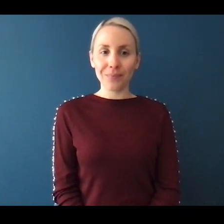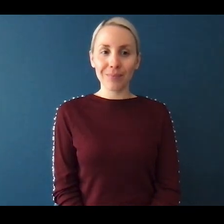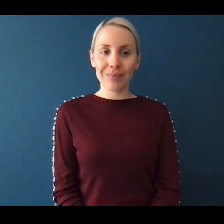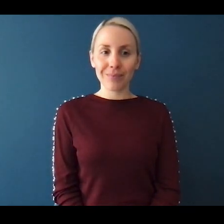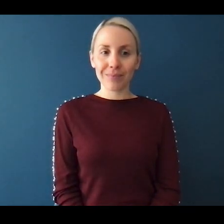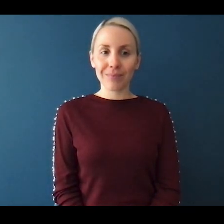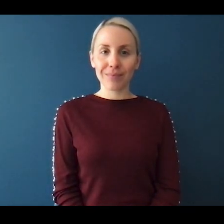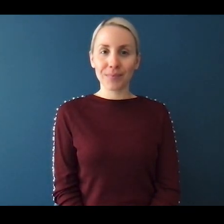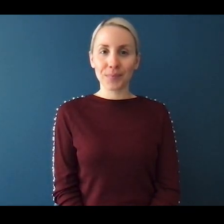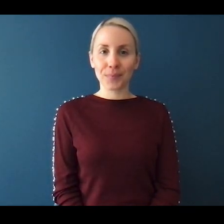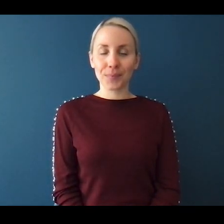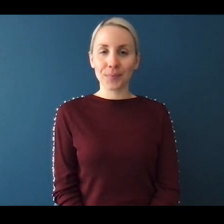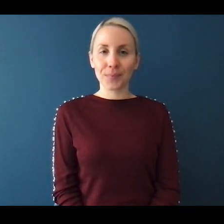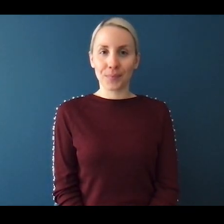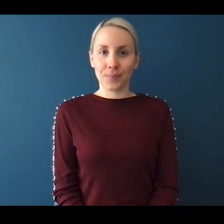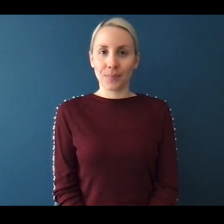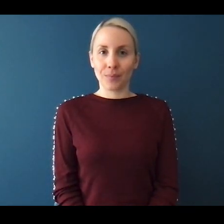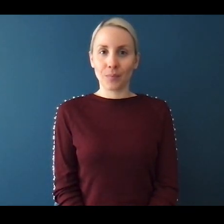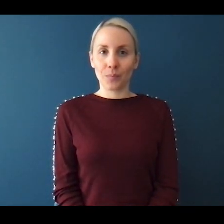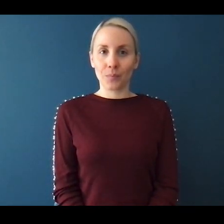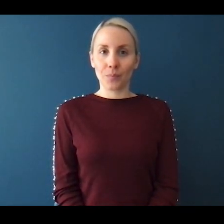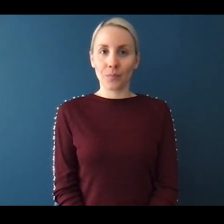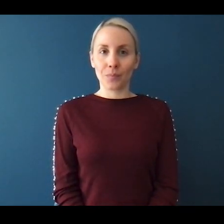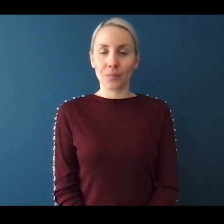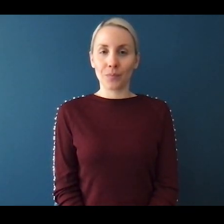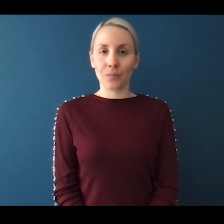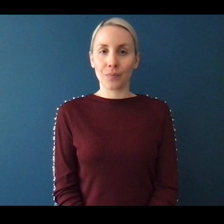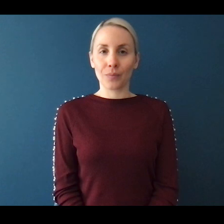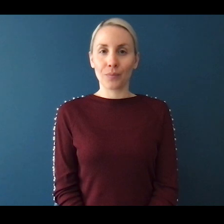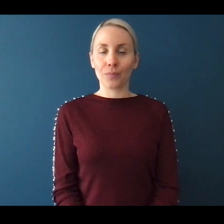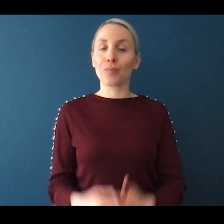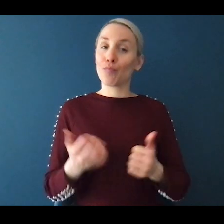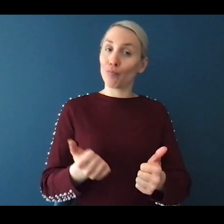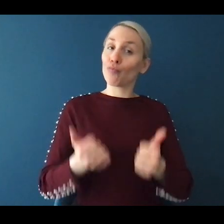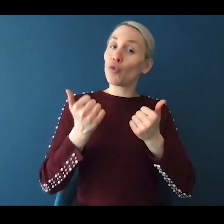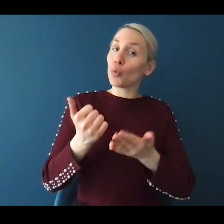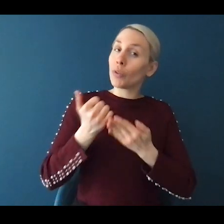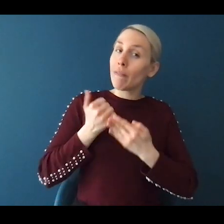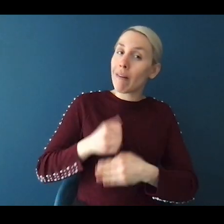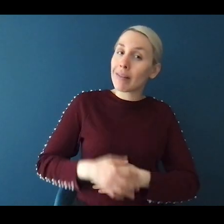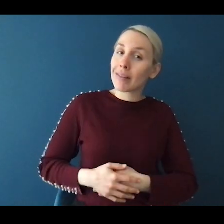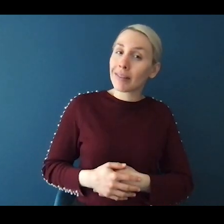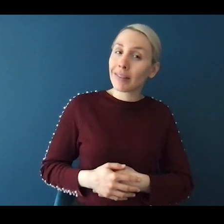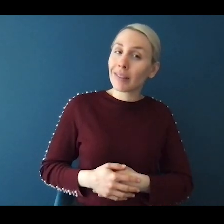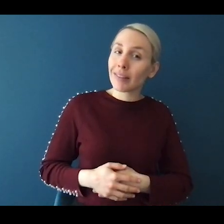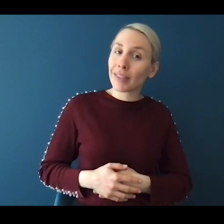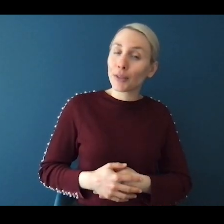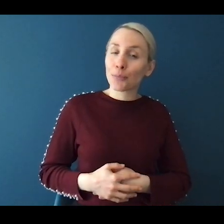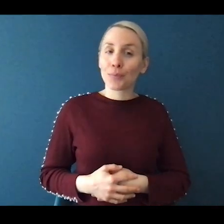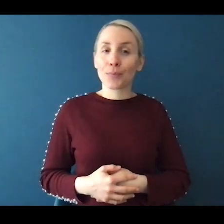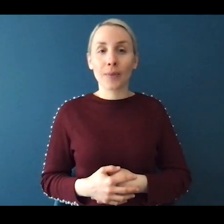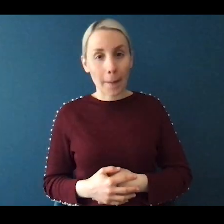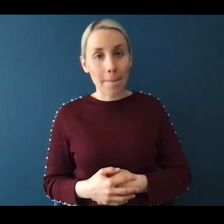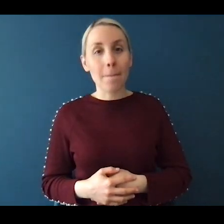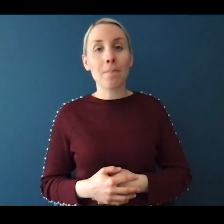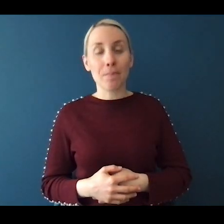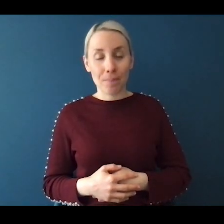that's such good advice and yeah I think I always think that telling practicing on friends